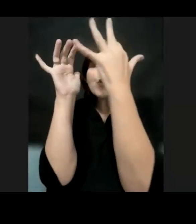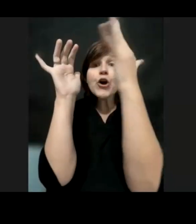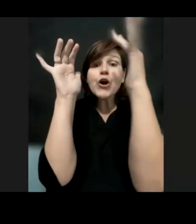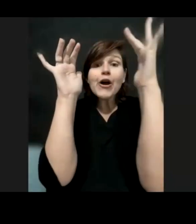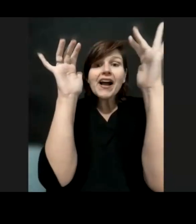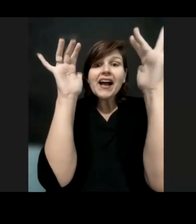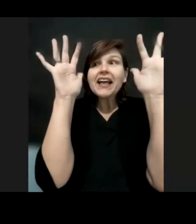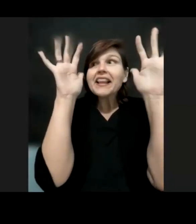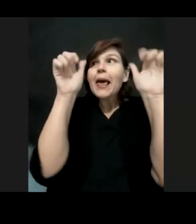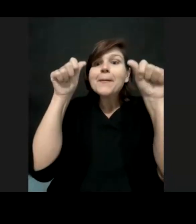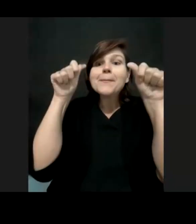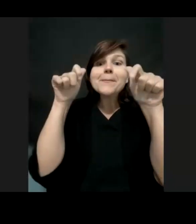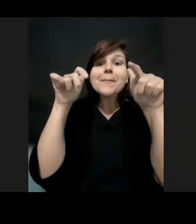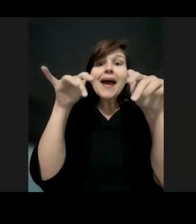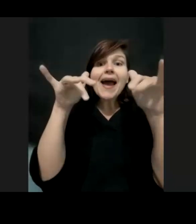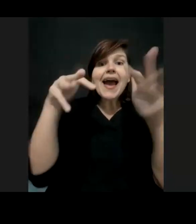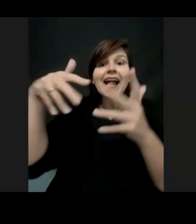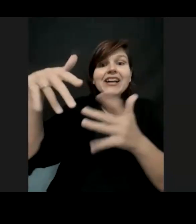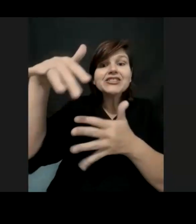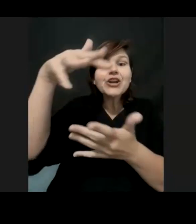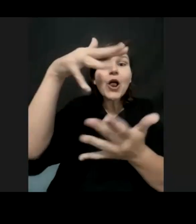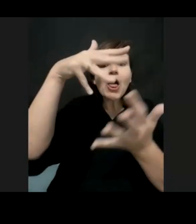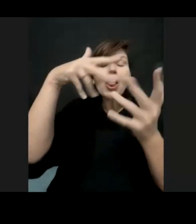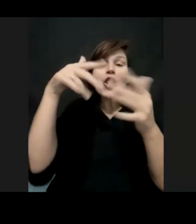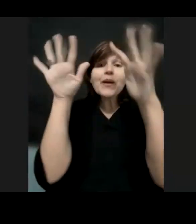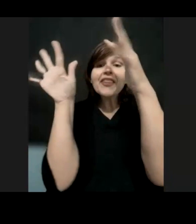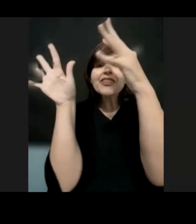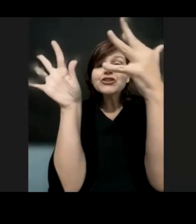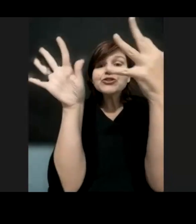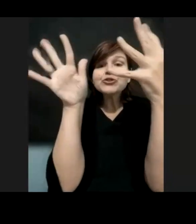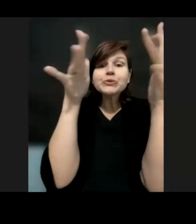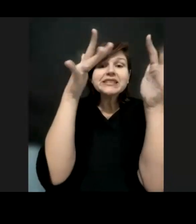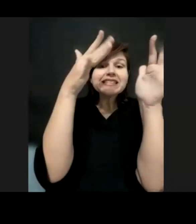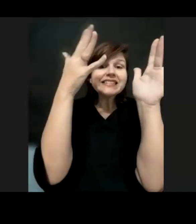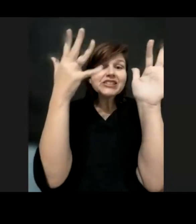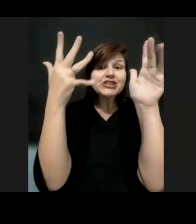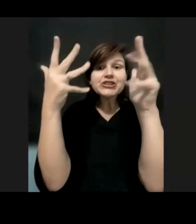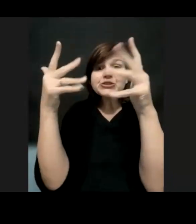The trees all swish and sway and make the most enchanting sound.